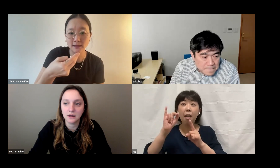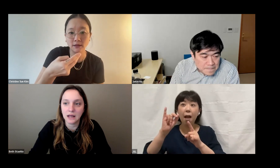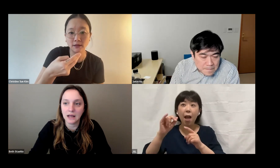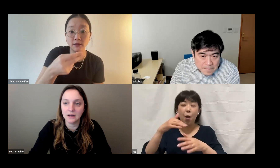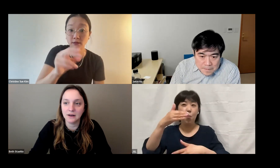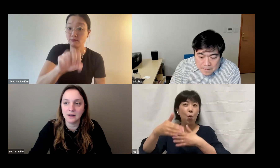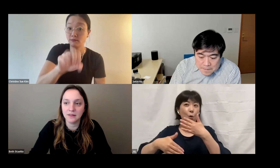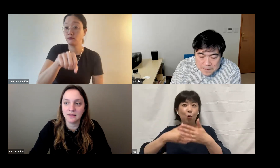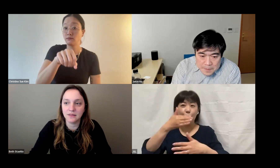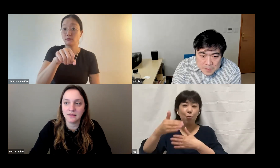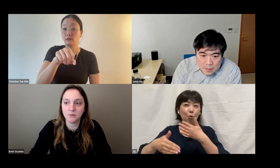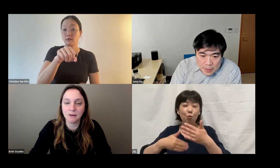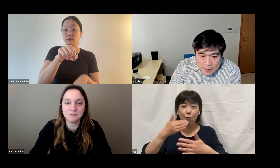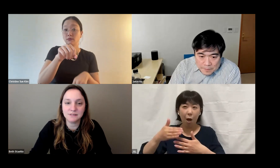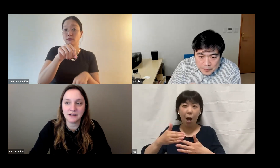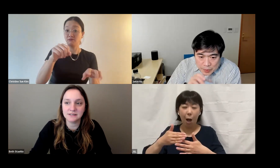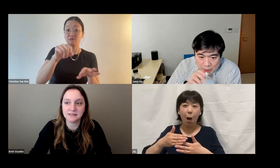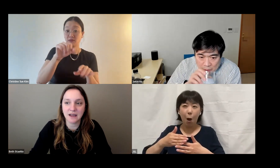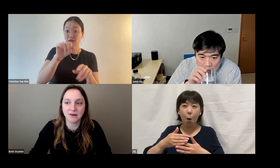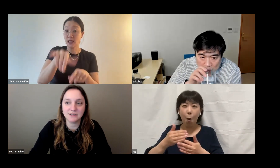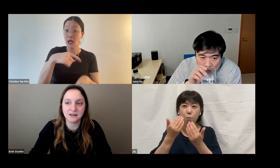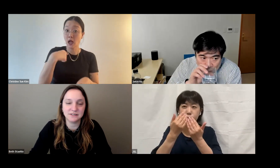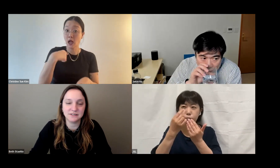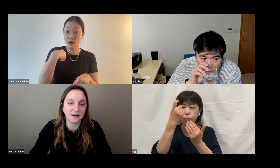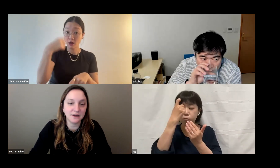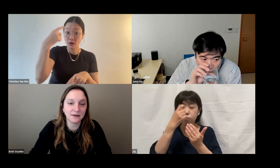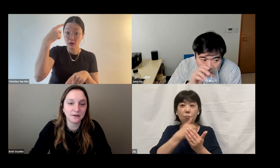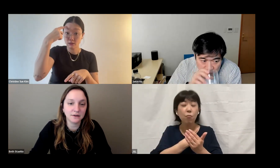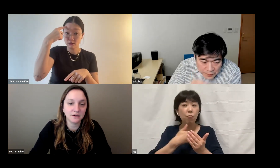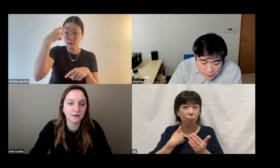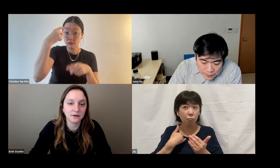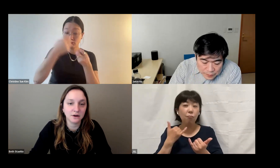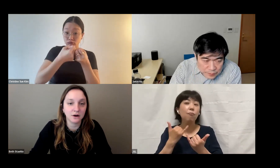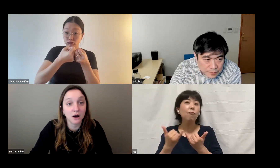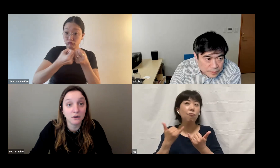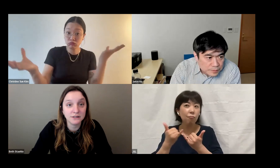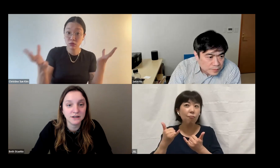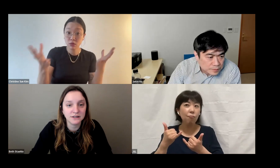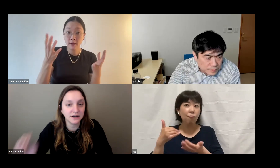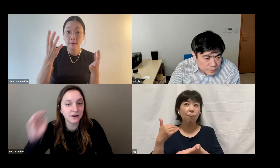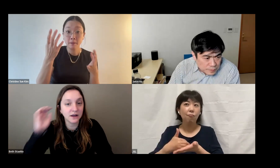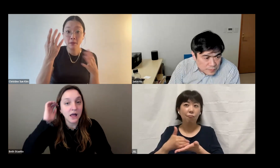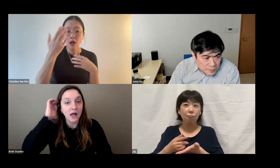and the website is https://www.kara.tech/ Kara dot Tech